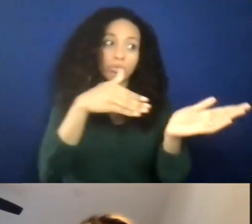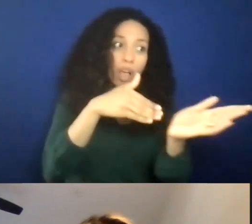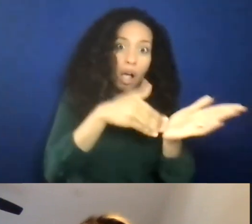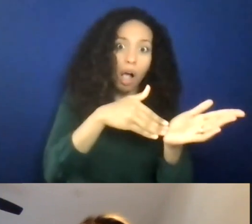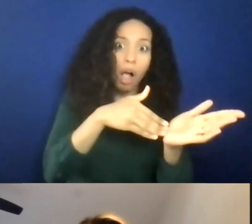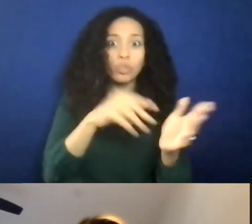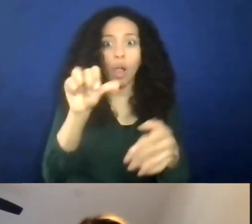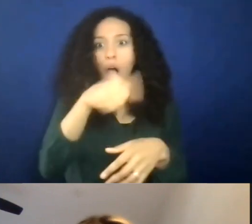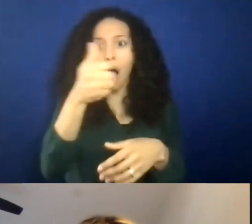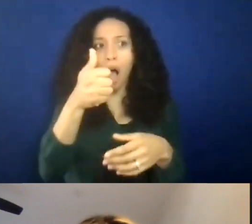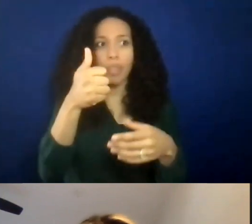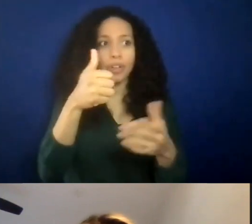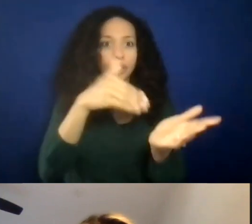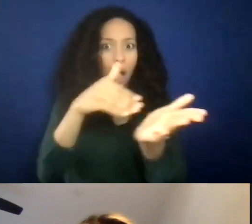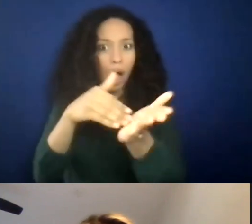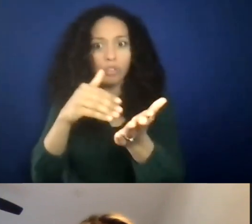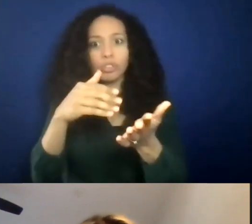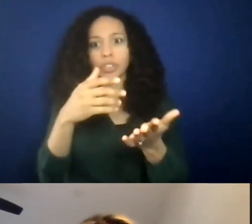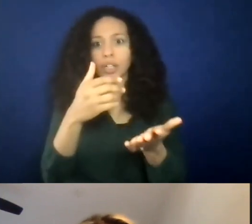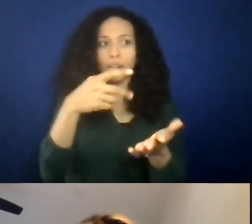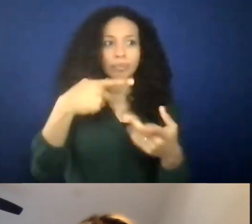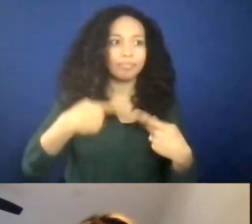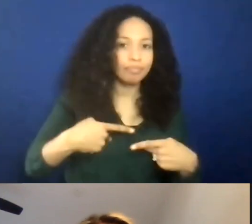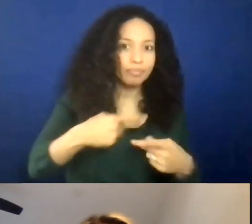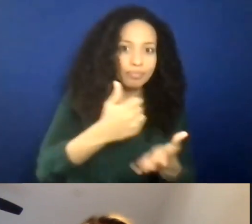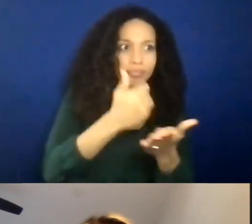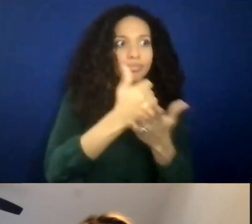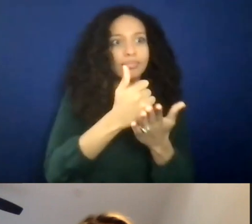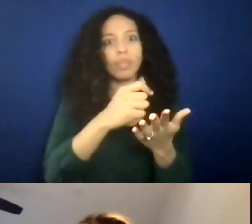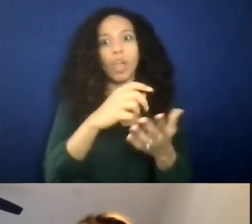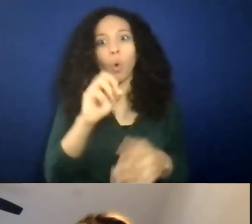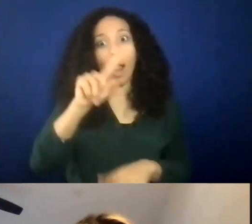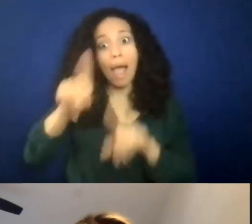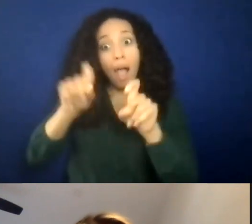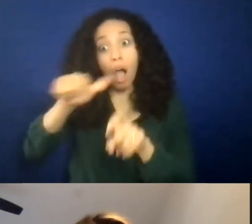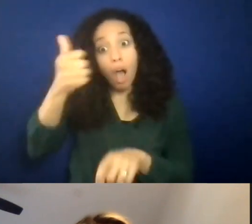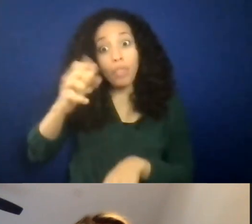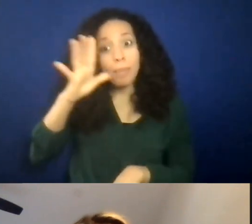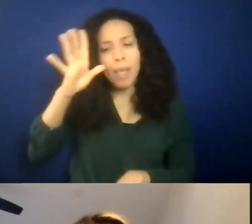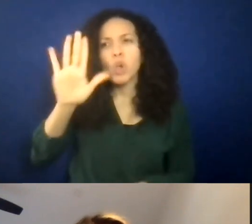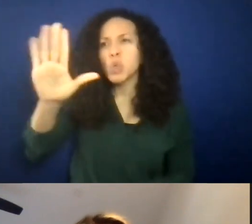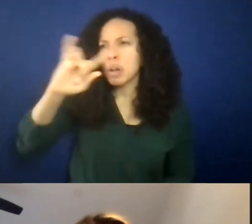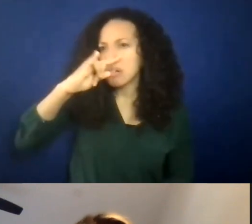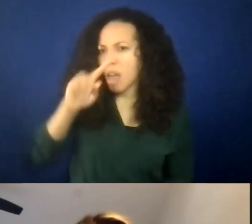where other parents, where other kids go to. Explore your own options. Maybe bring that to